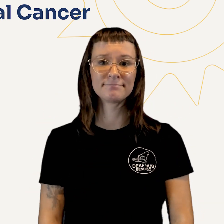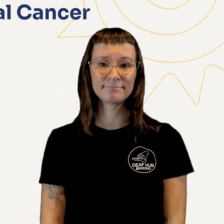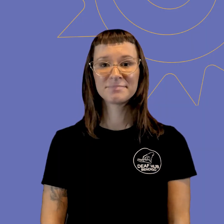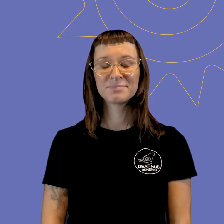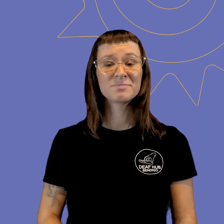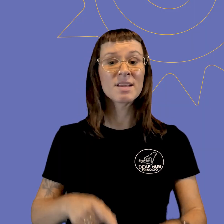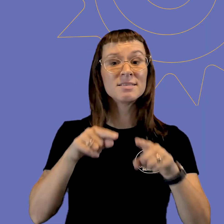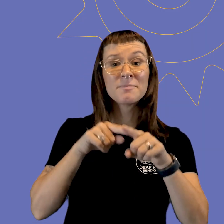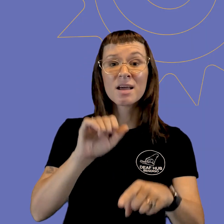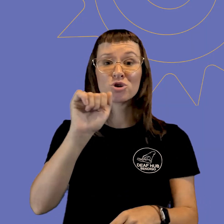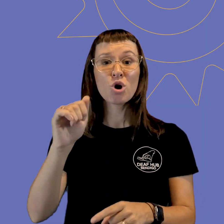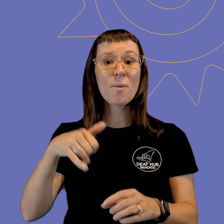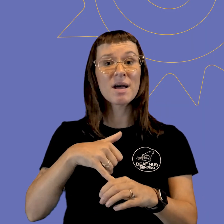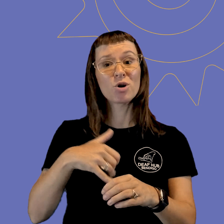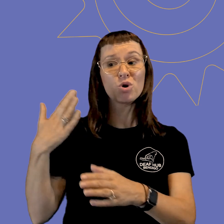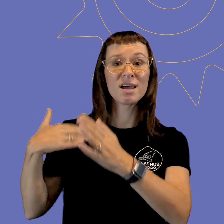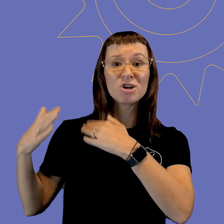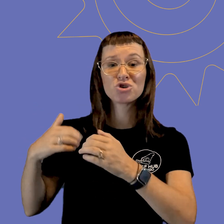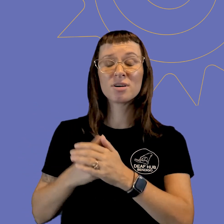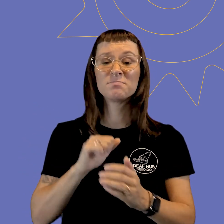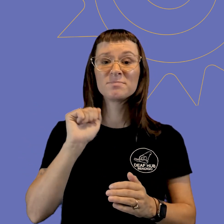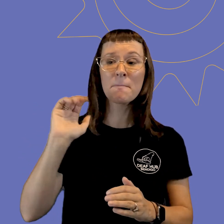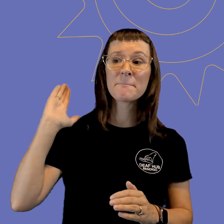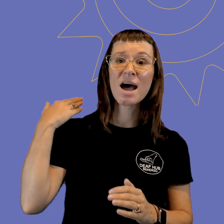Depending on your medical history and whether your result returns as normal,